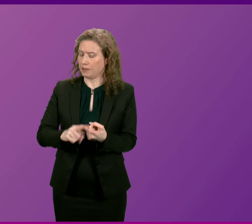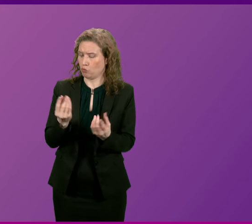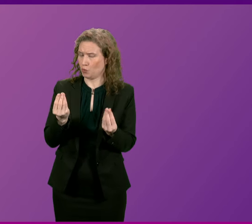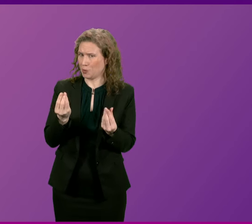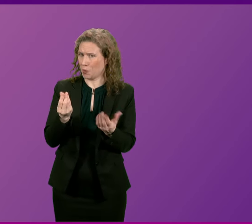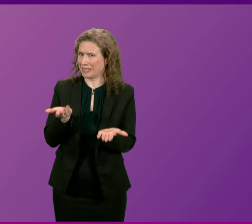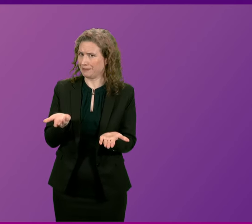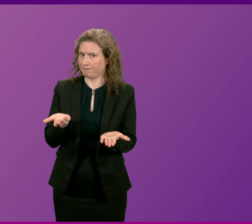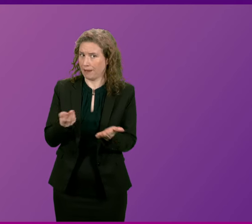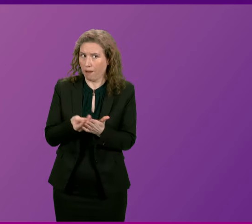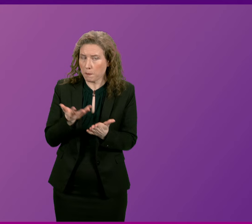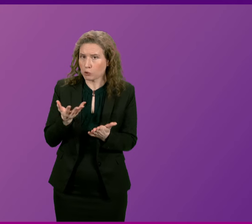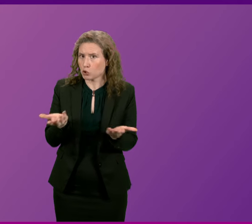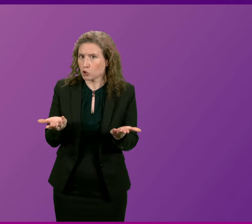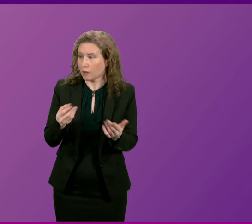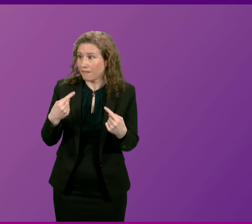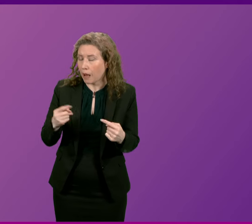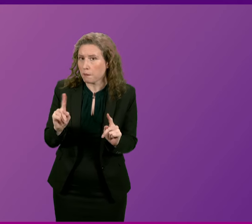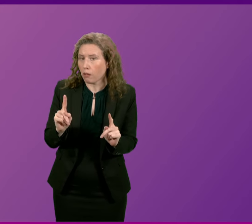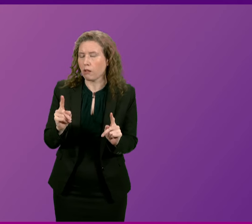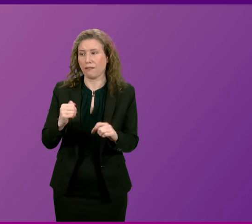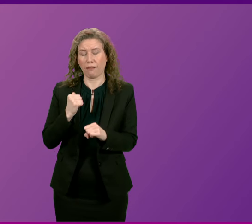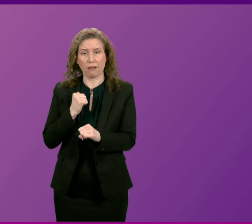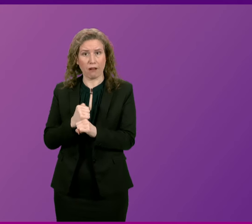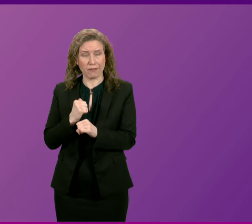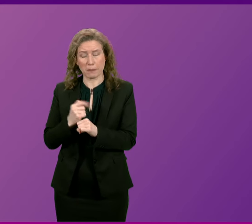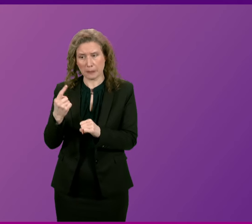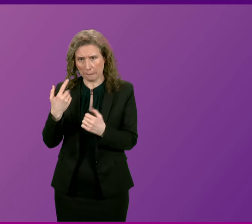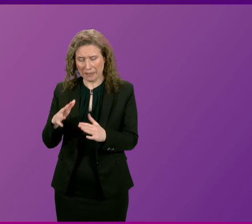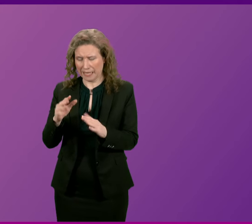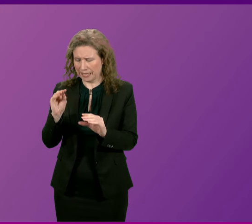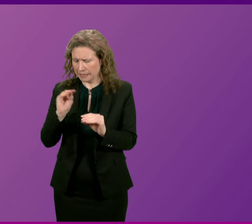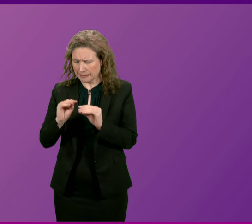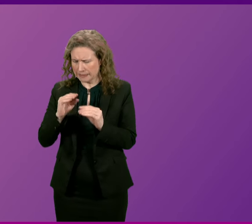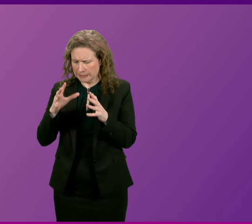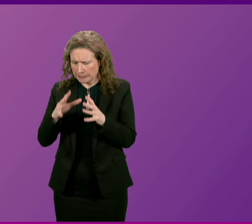we have available. The Government has taken steps to expand those resources: